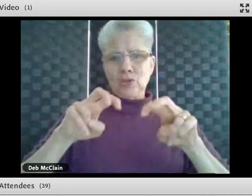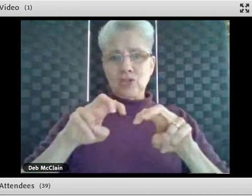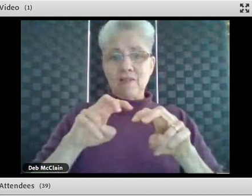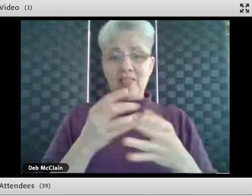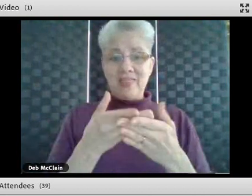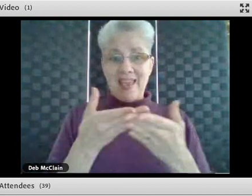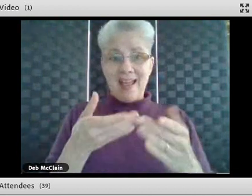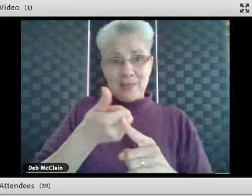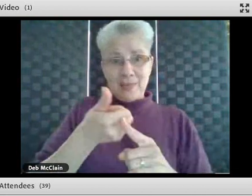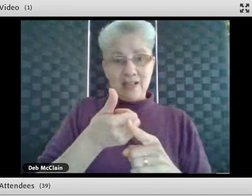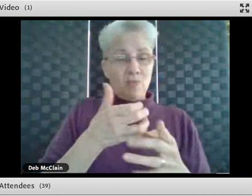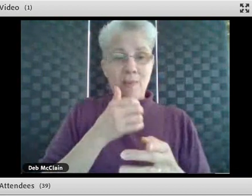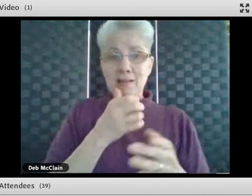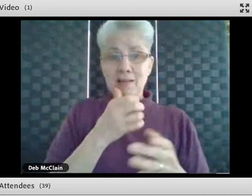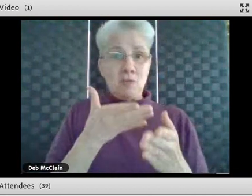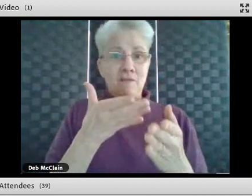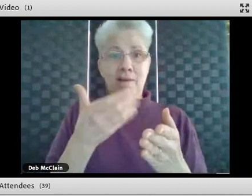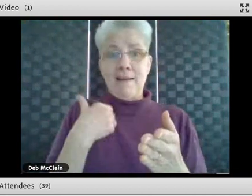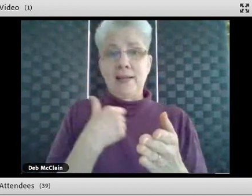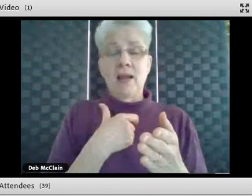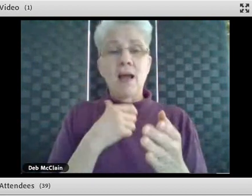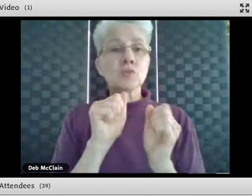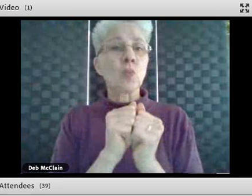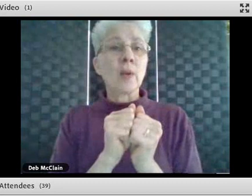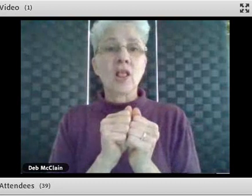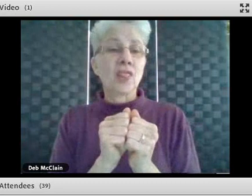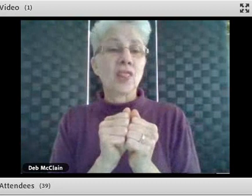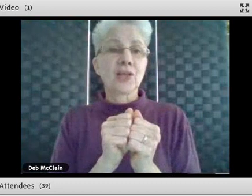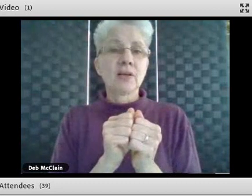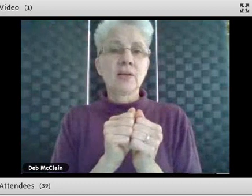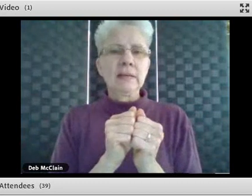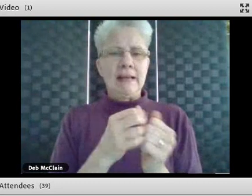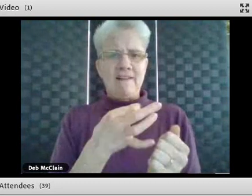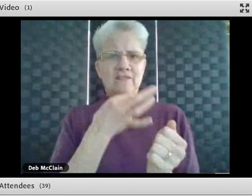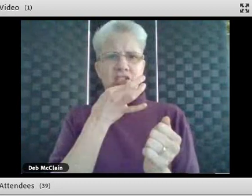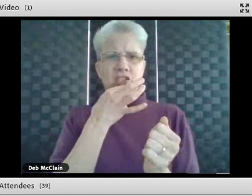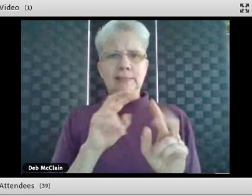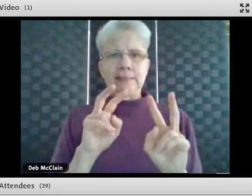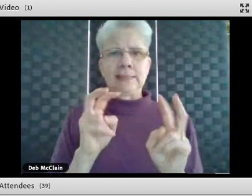and that may not actually even provide us with efficient subject terminology